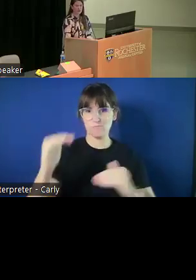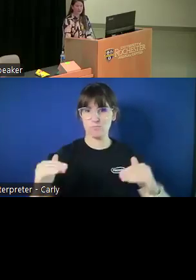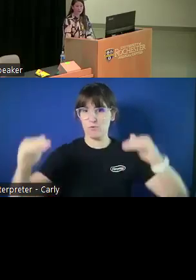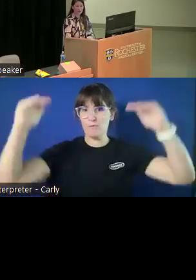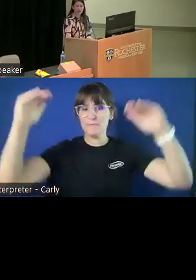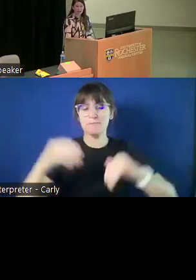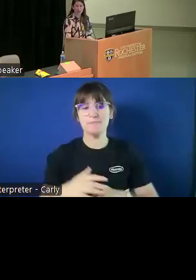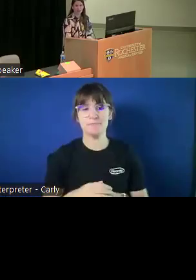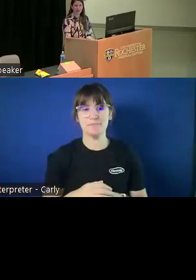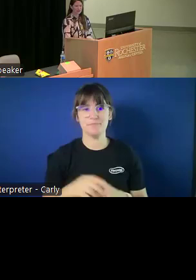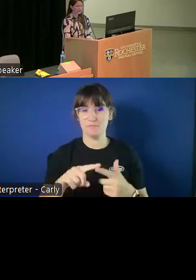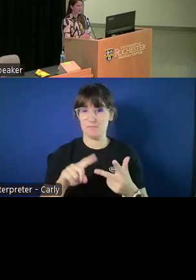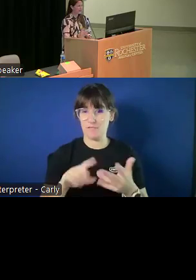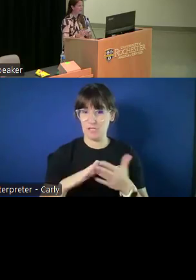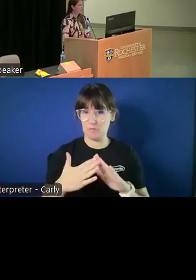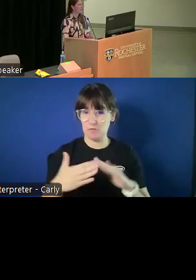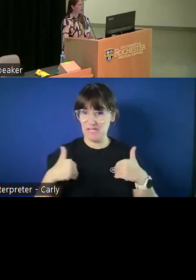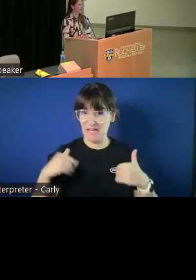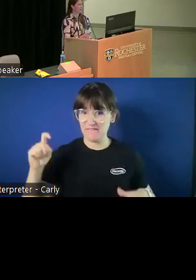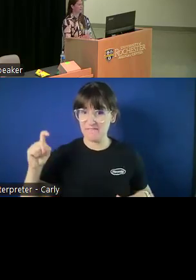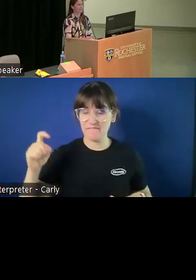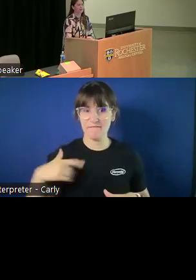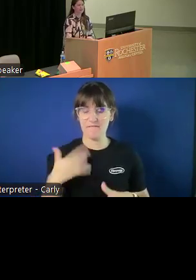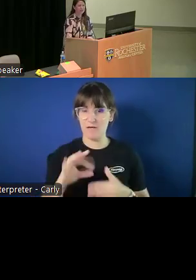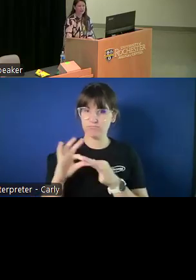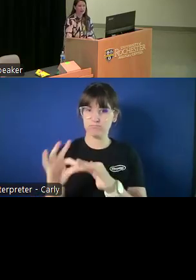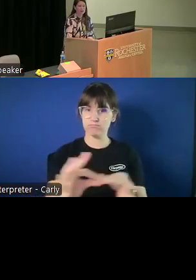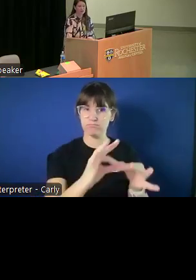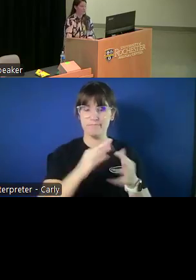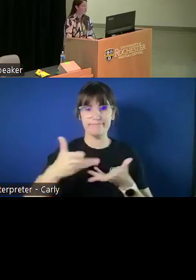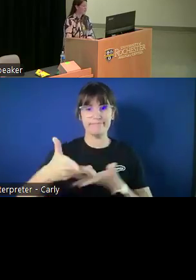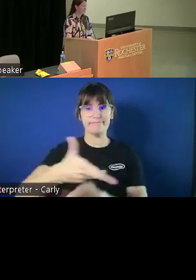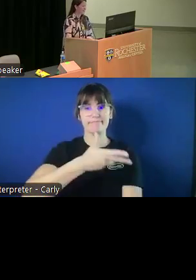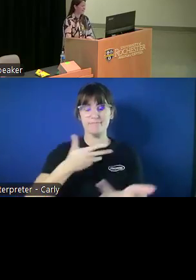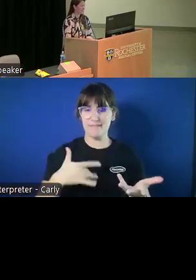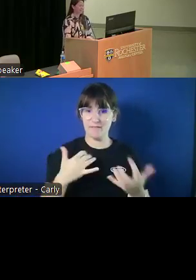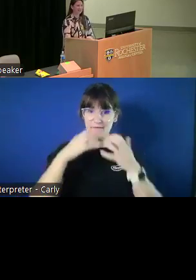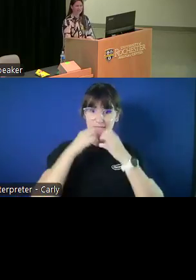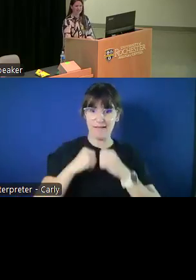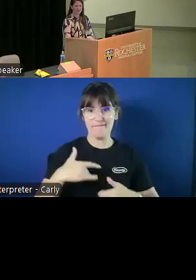do you have community at work do you feel a sense of belonging do you feel valued and appreciated do